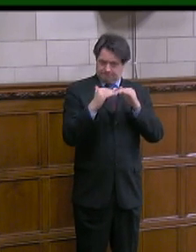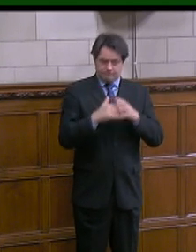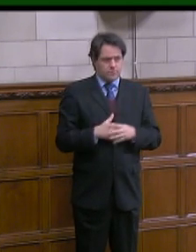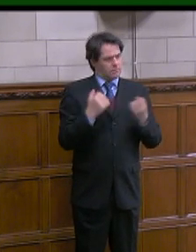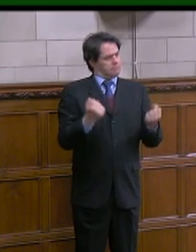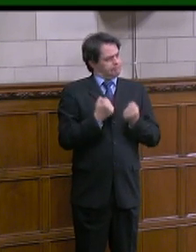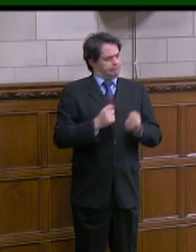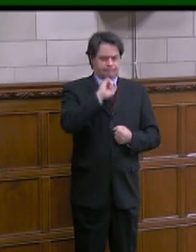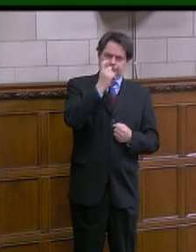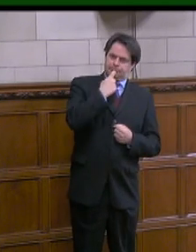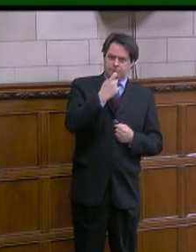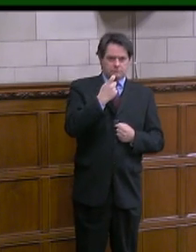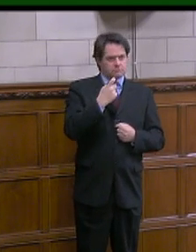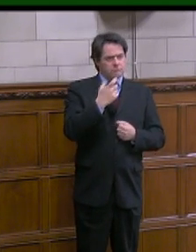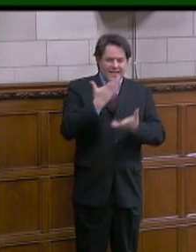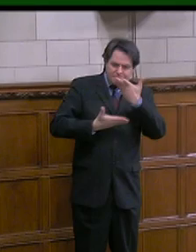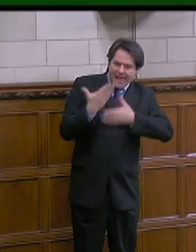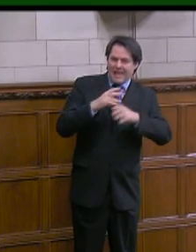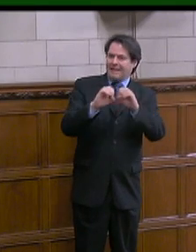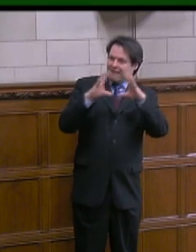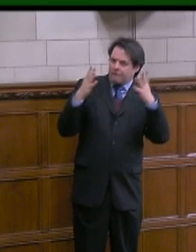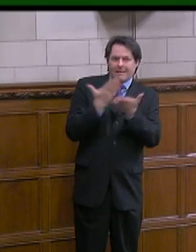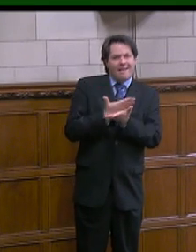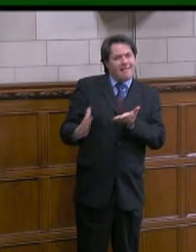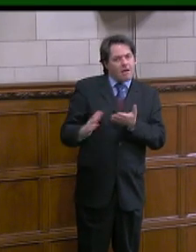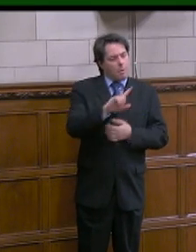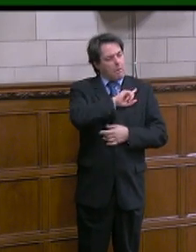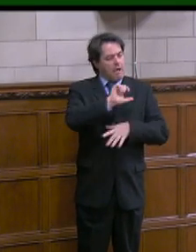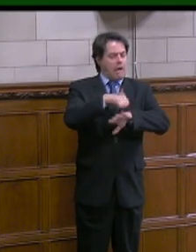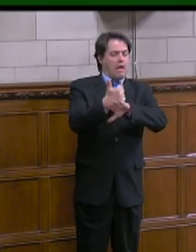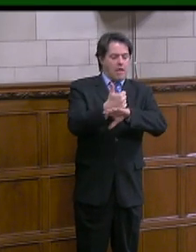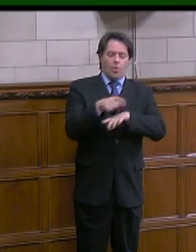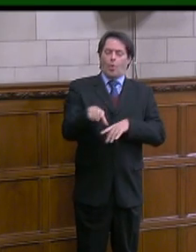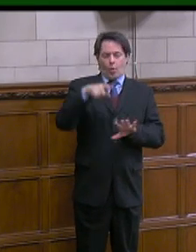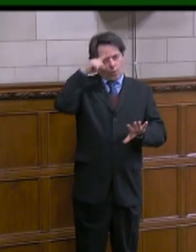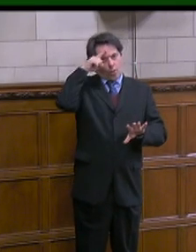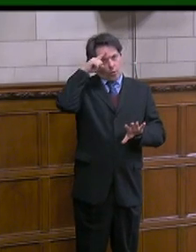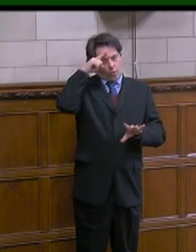Erin’s determination, and her clear explanation of why BSL should be a GCSE subject made a lasting impression on me.